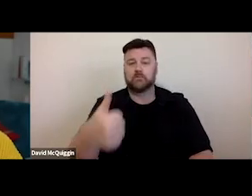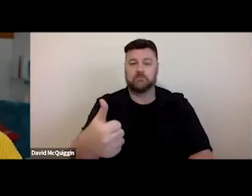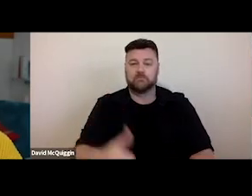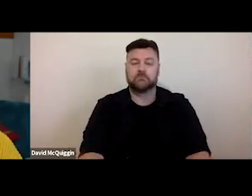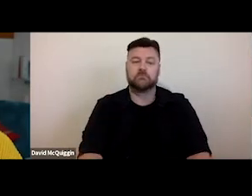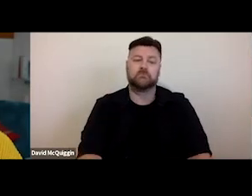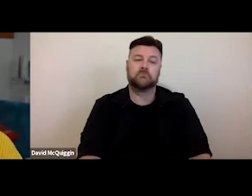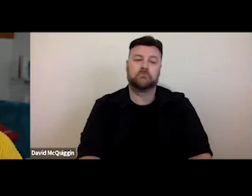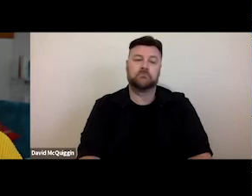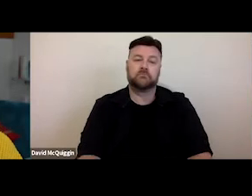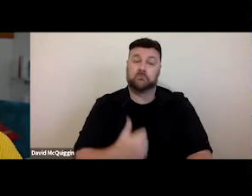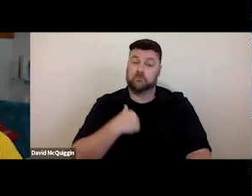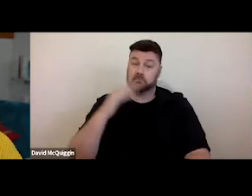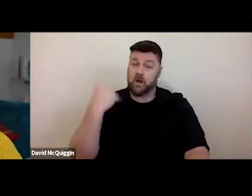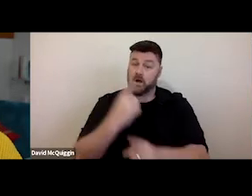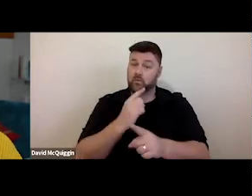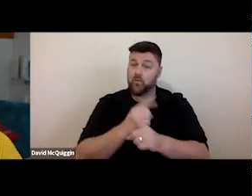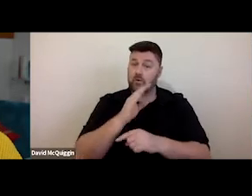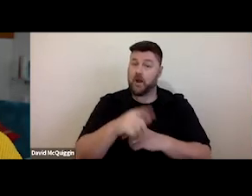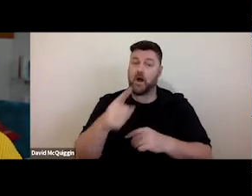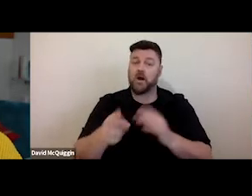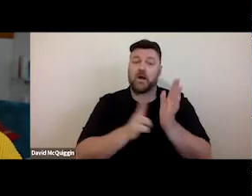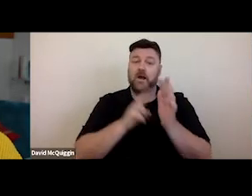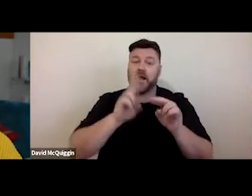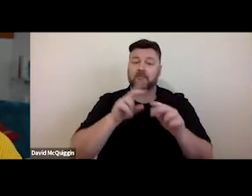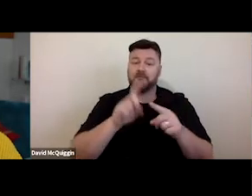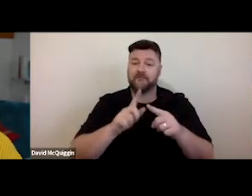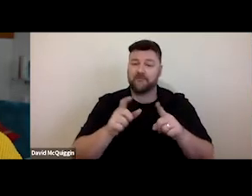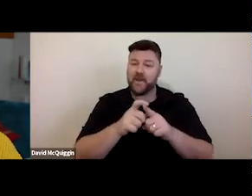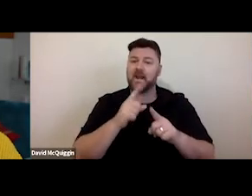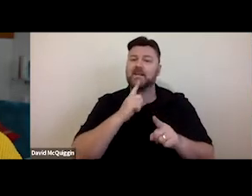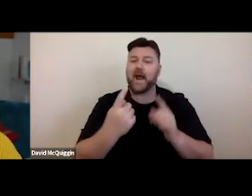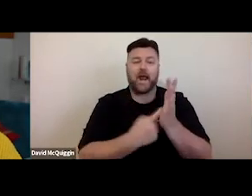So when I mentioned before in the feed to look for rituals and memes, sometimes what